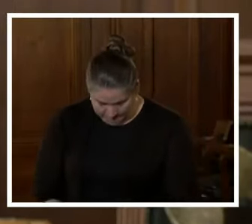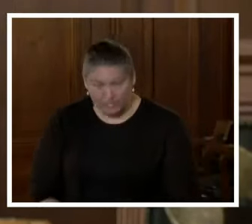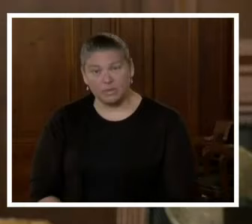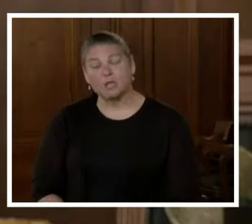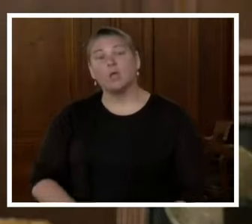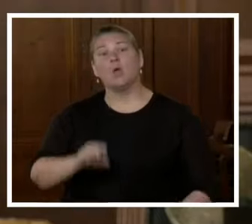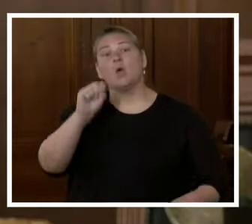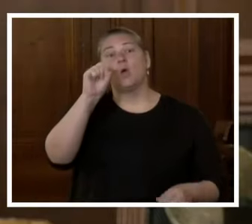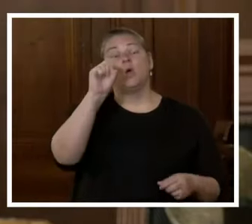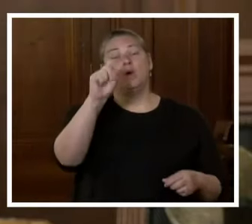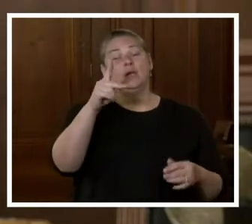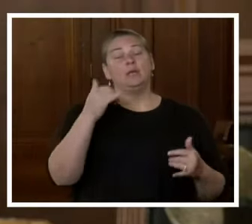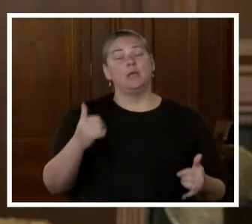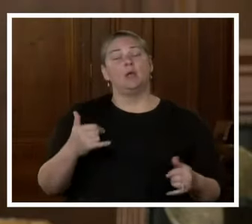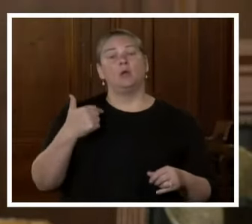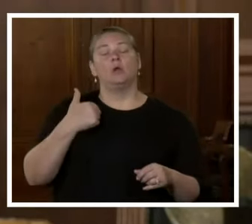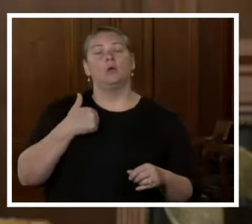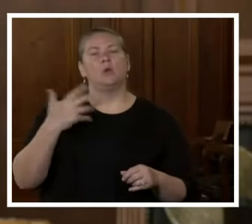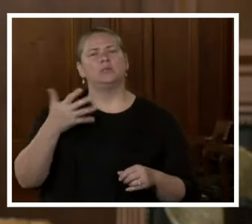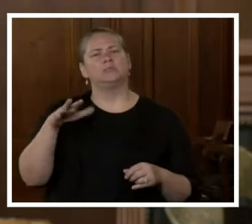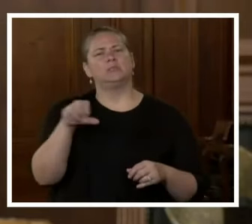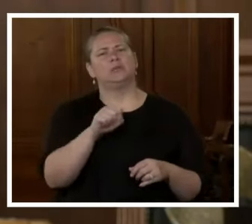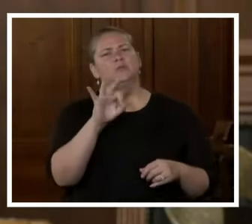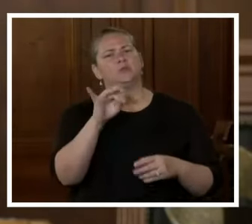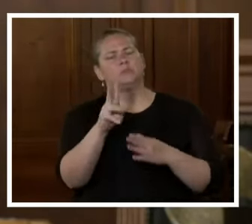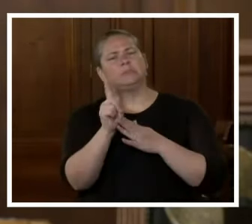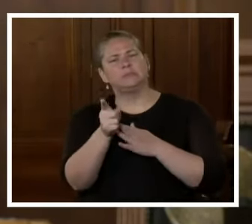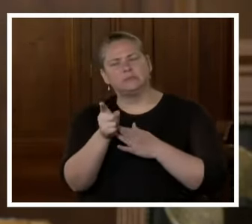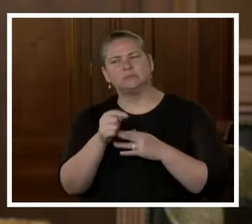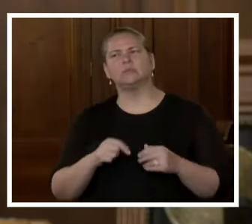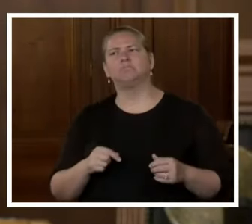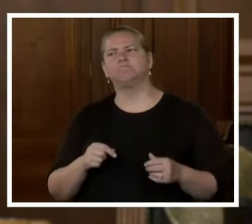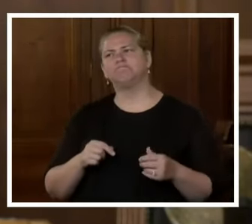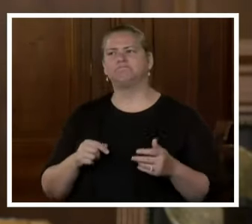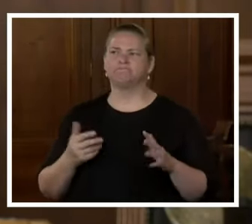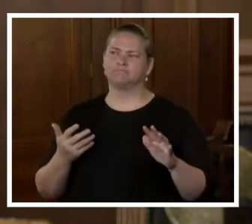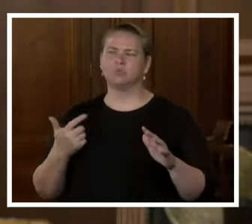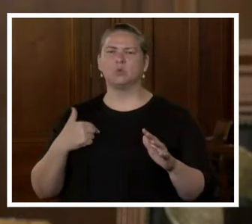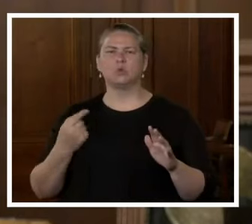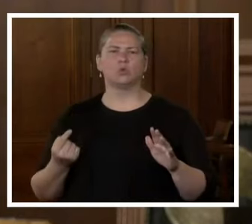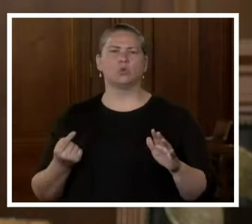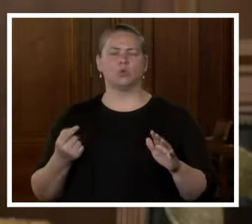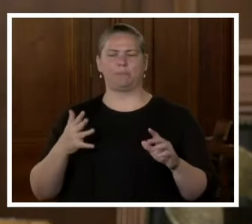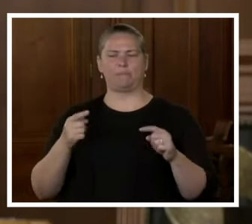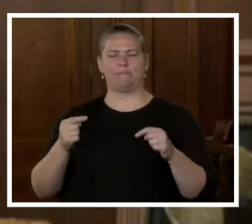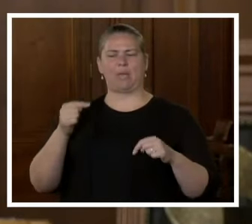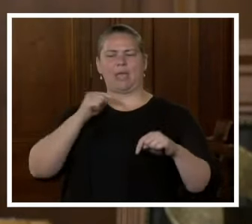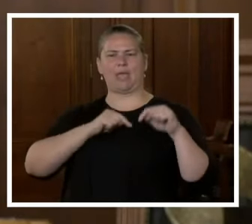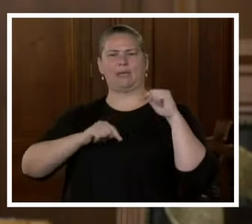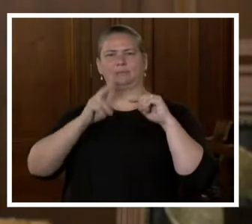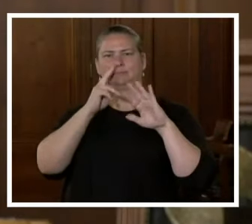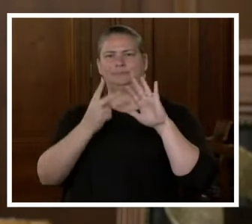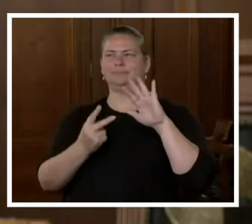WE OUGHT TO BE ABLE TO ADDRESS OTHER CHALLENGES THAT WE FACE.